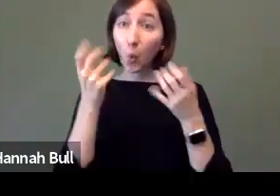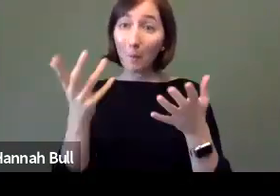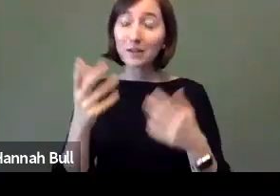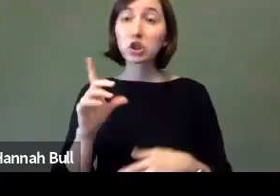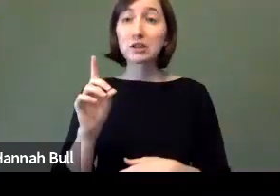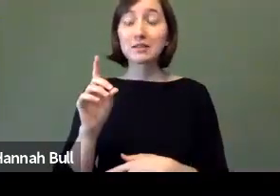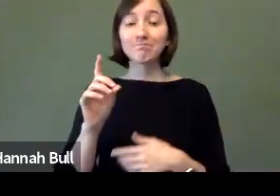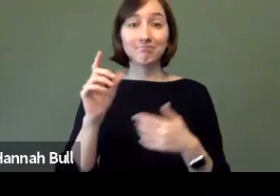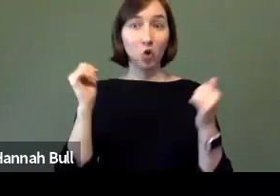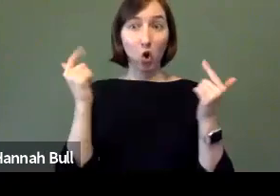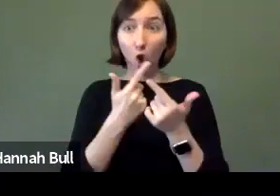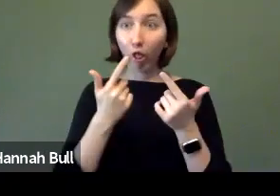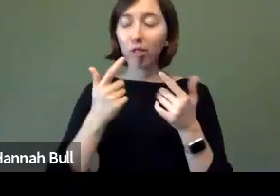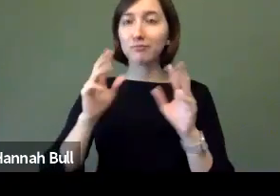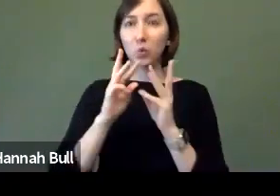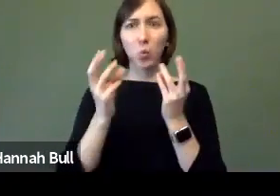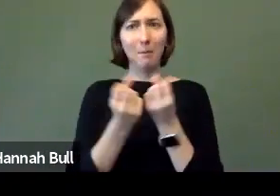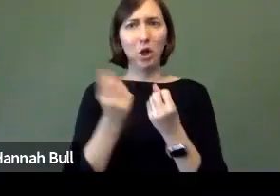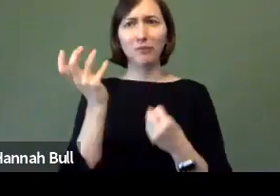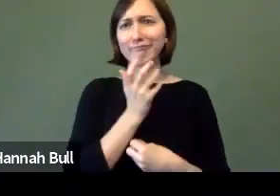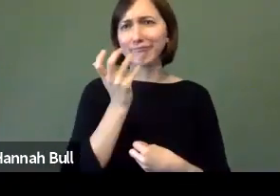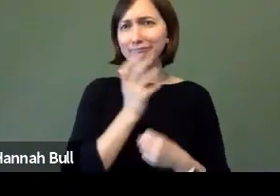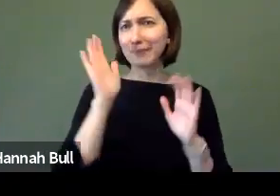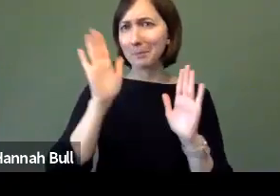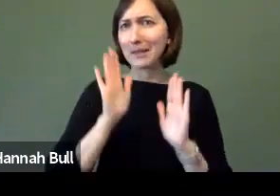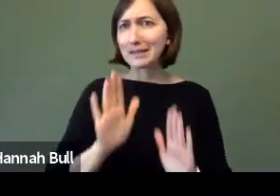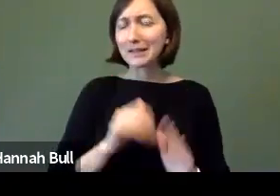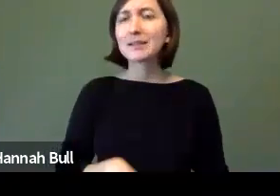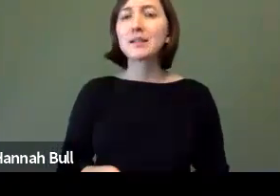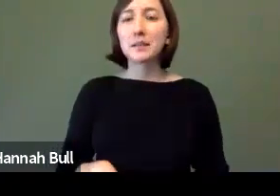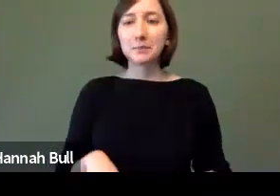This webinar was chock full of awesome resources.